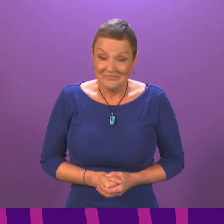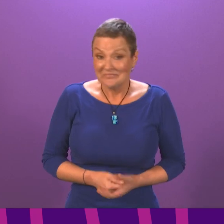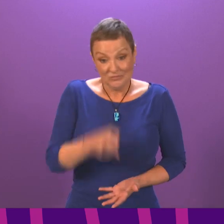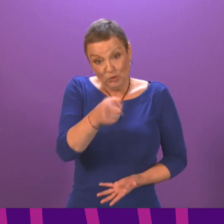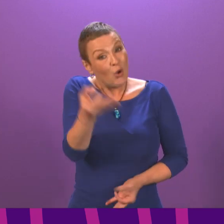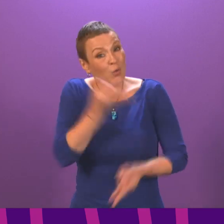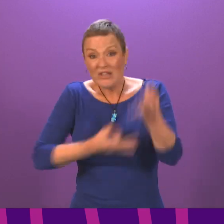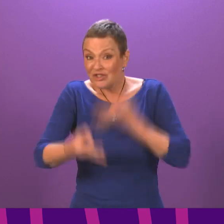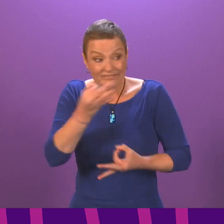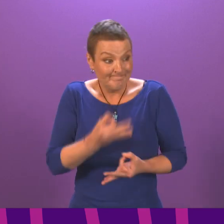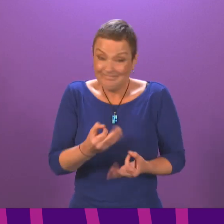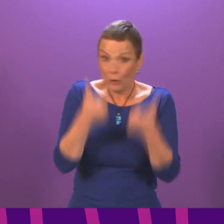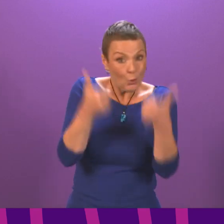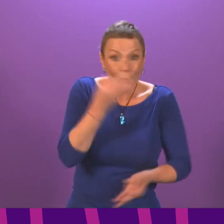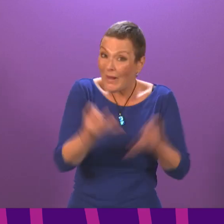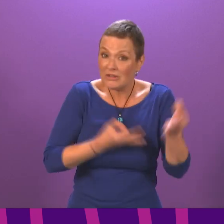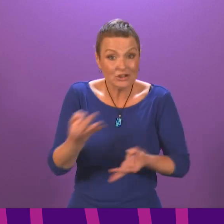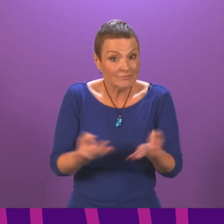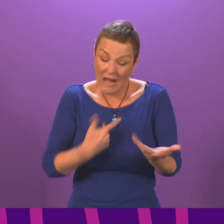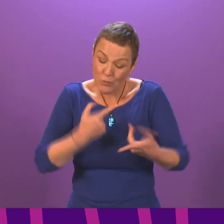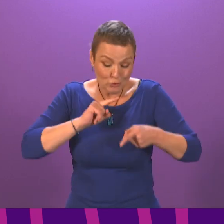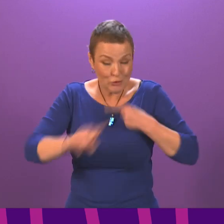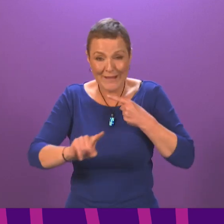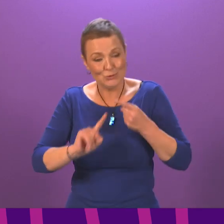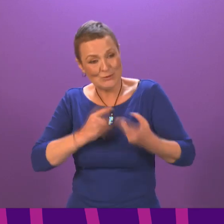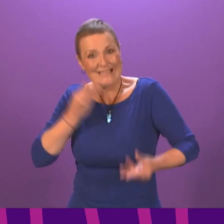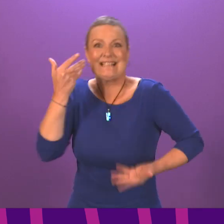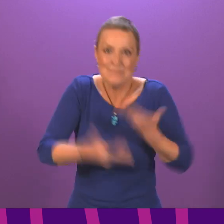As I have tried—and will continue to try—to explain to the best of my ability, when we